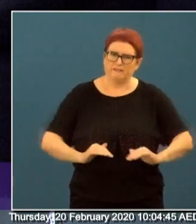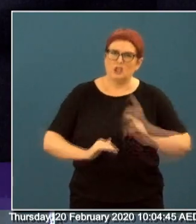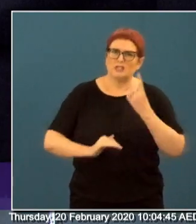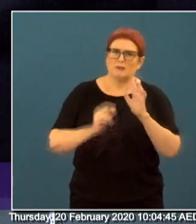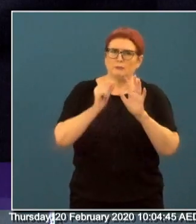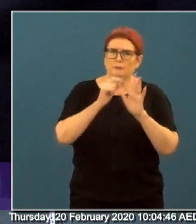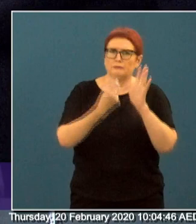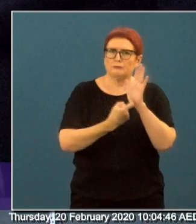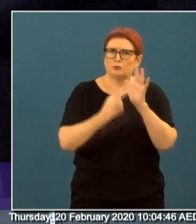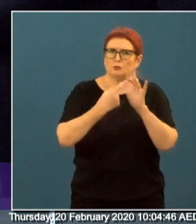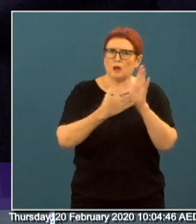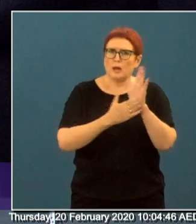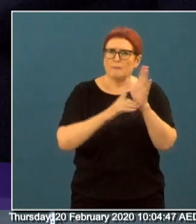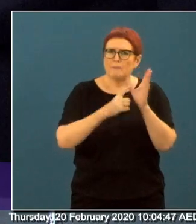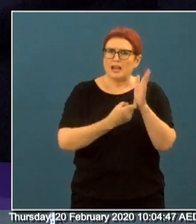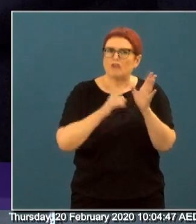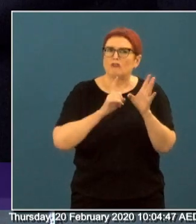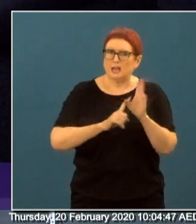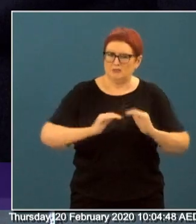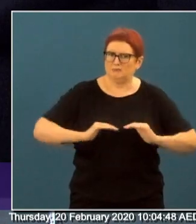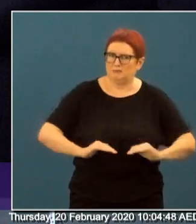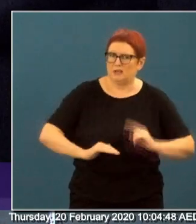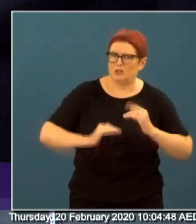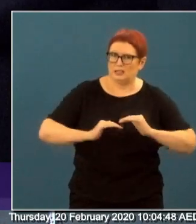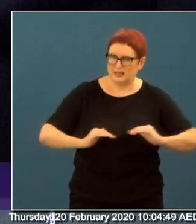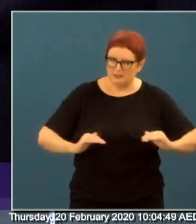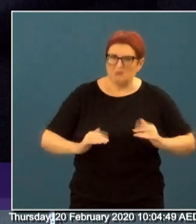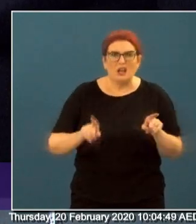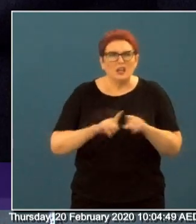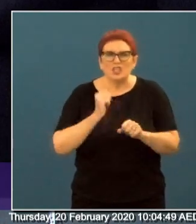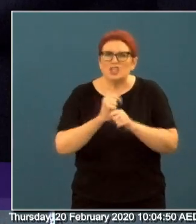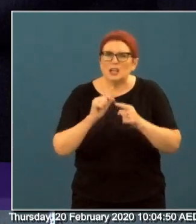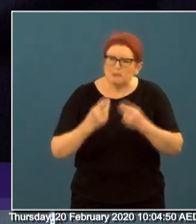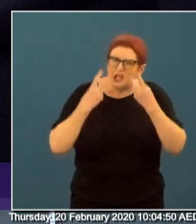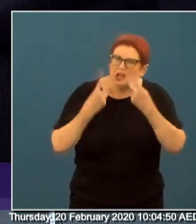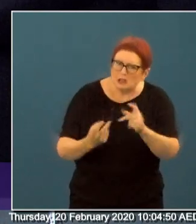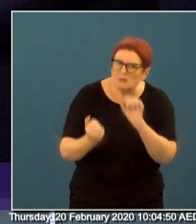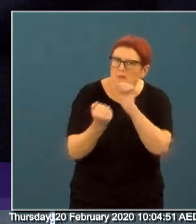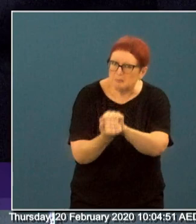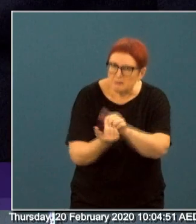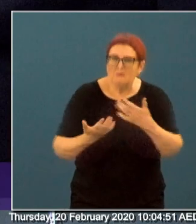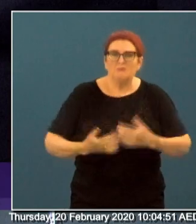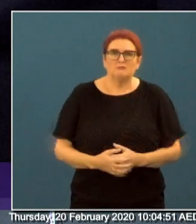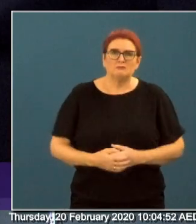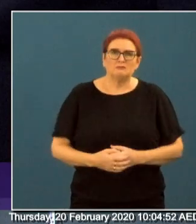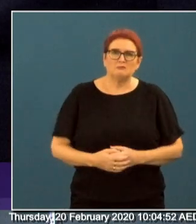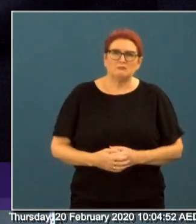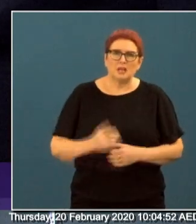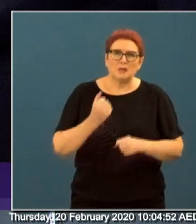or first level care in the form of a general practitioner, who may make assessments and treatment